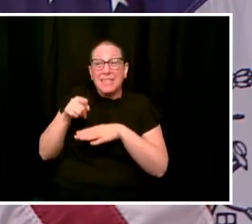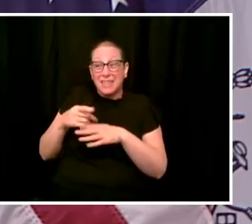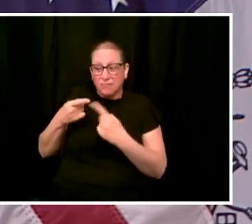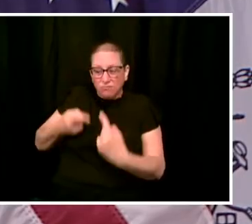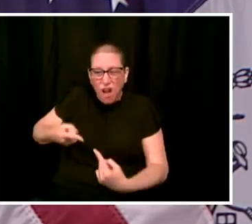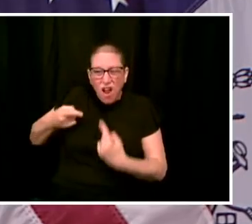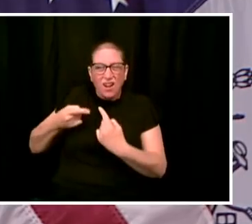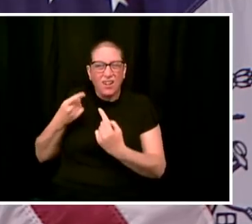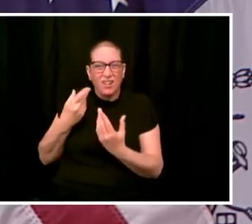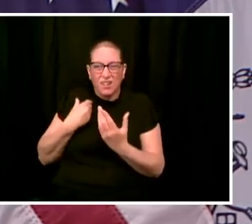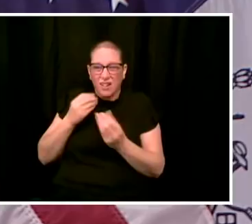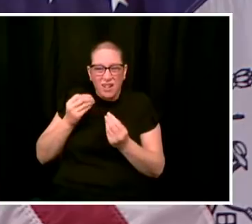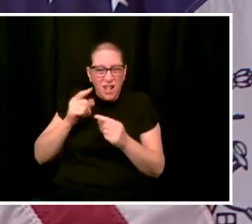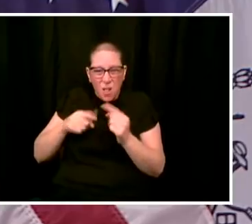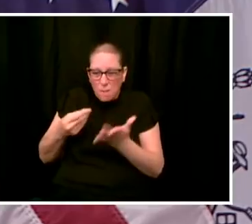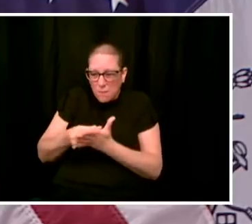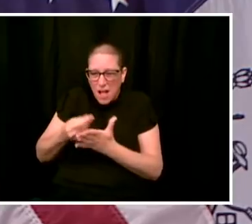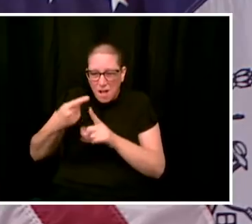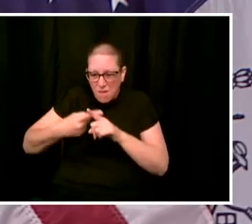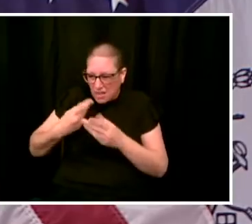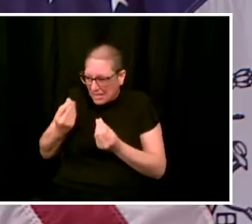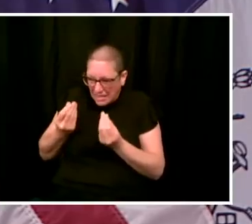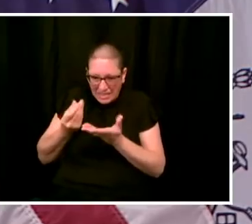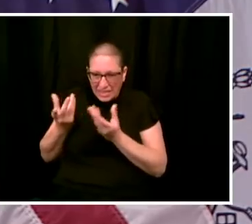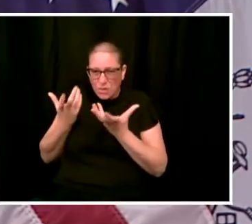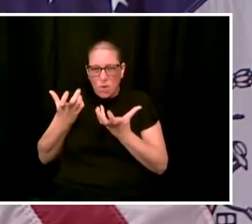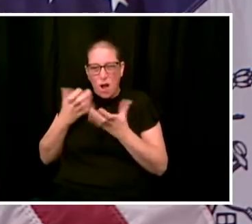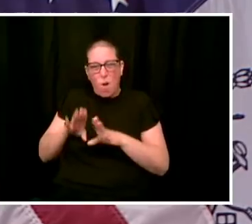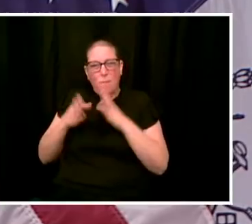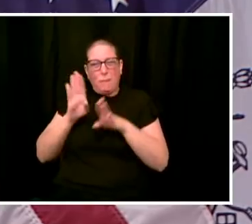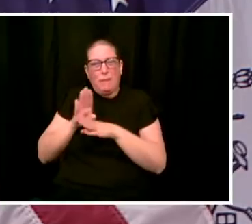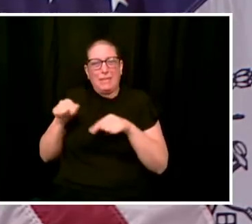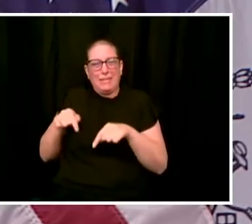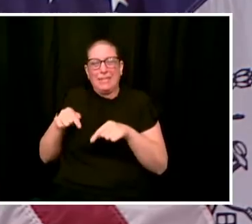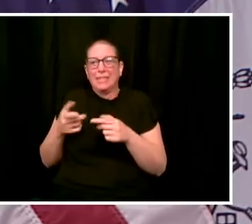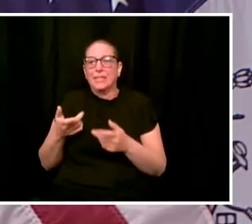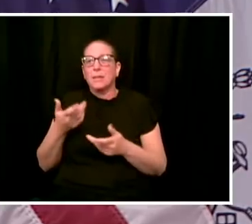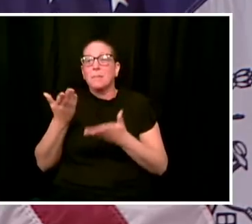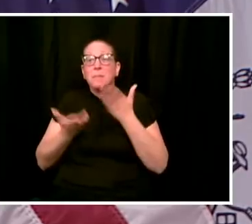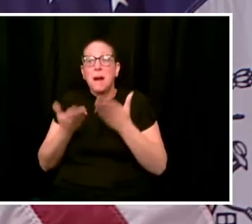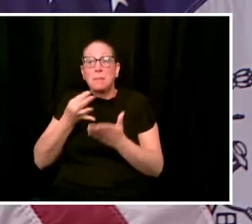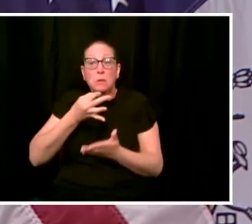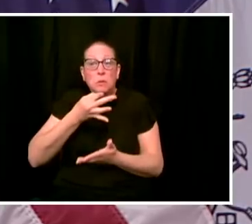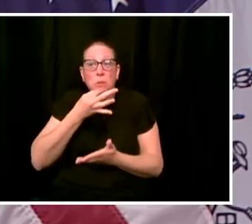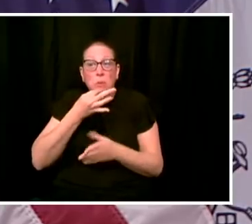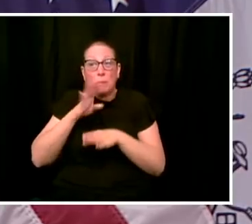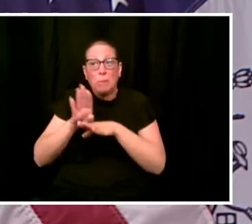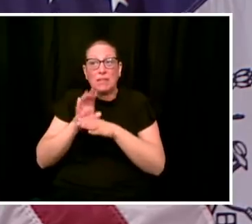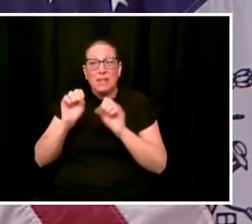THEY SAYTH EY'RE HURTING SO BADLY, THE CITY NEEDS THE TAX REVENUE, IS THAT AN